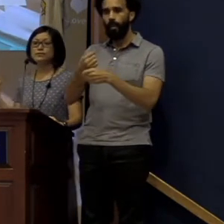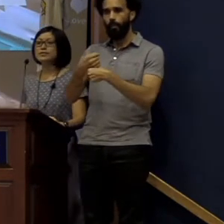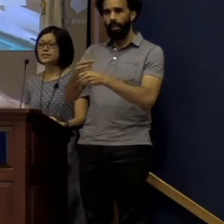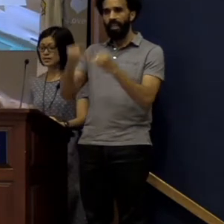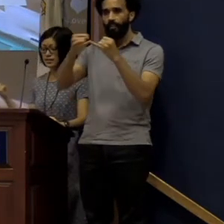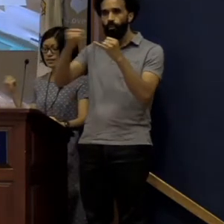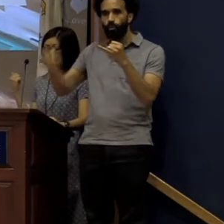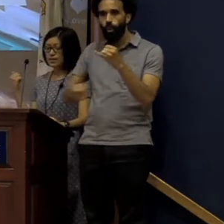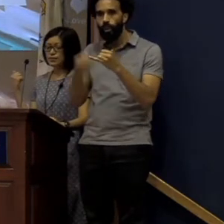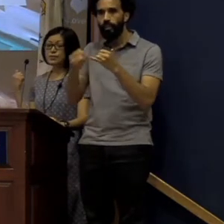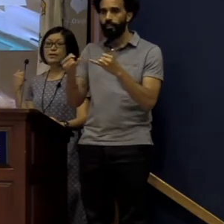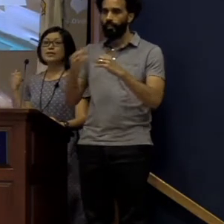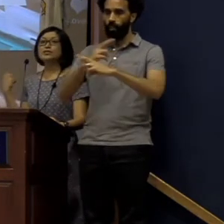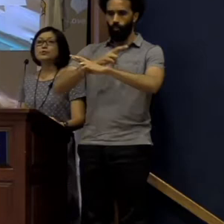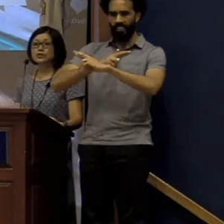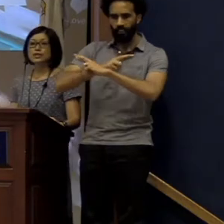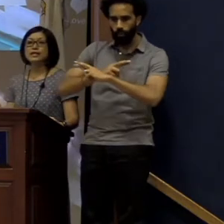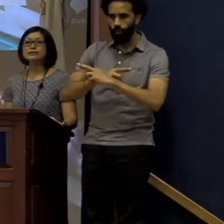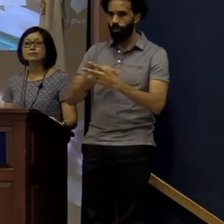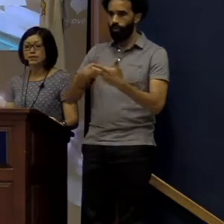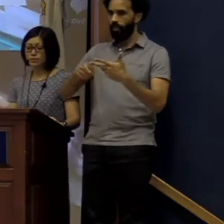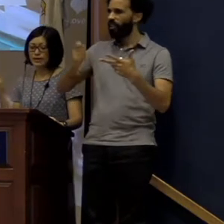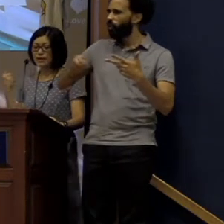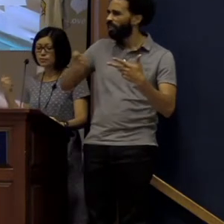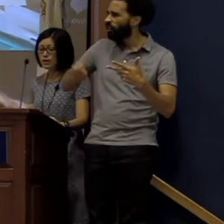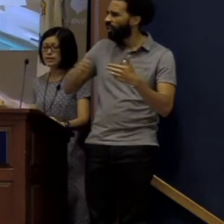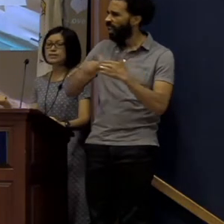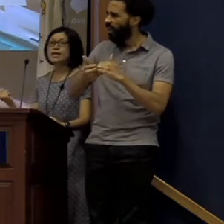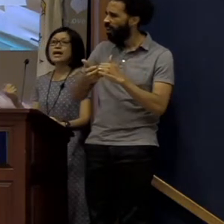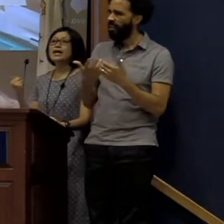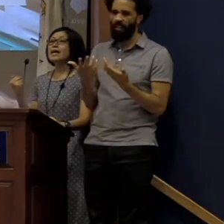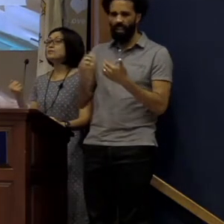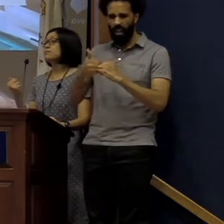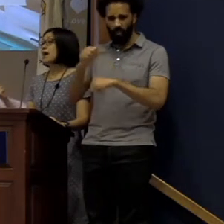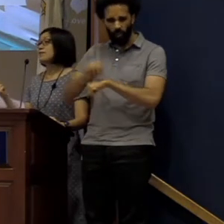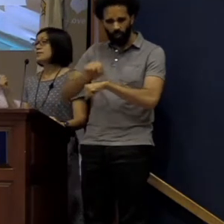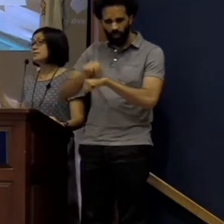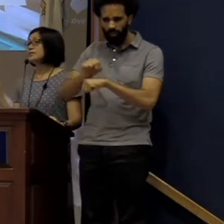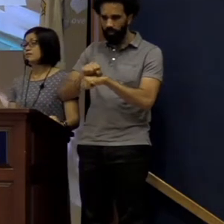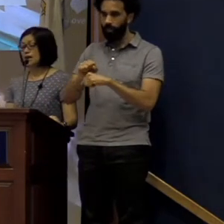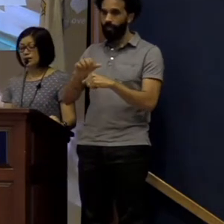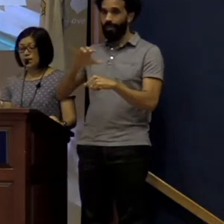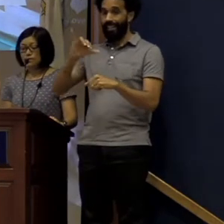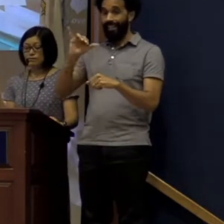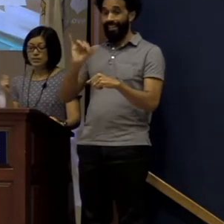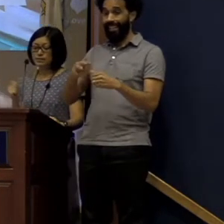Resistors to know about what the switch is how to build one, how it works and how to power this piece of art with minimal